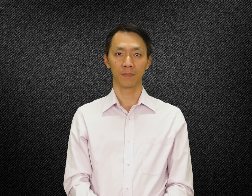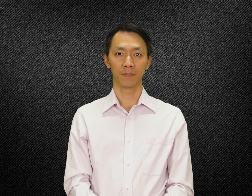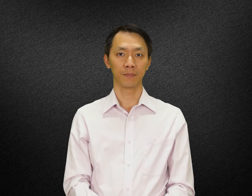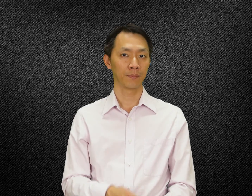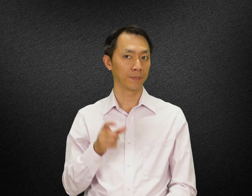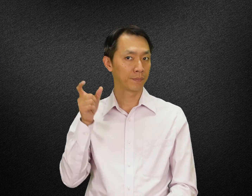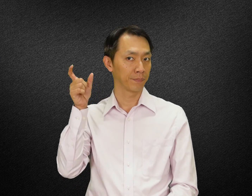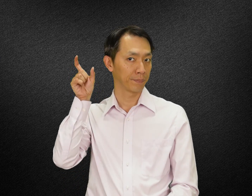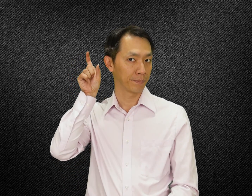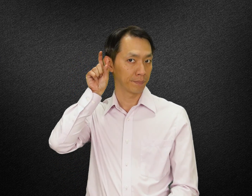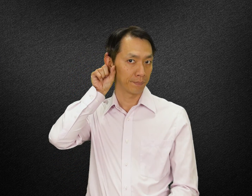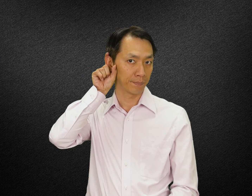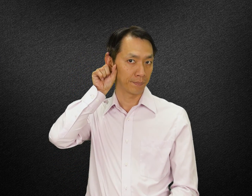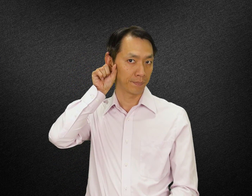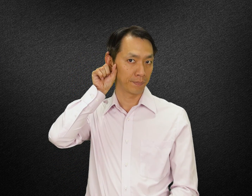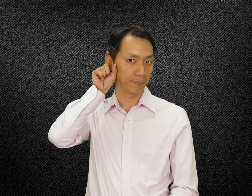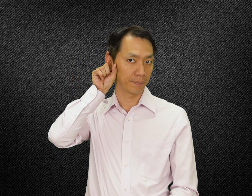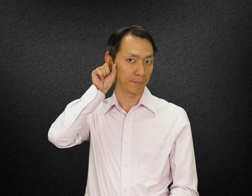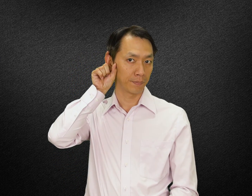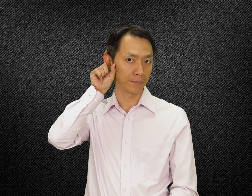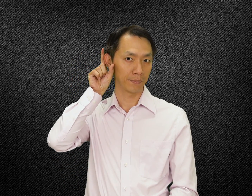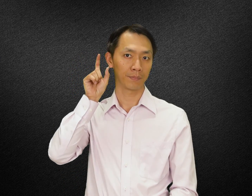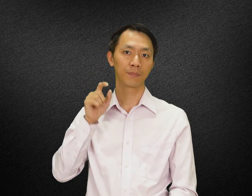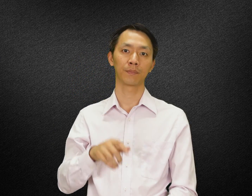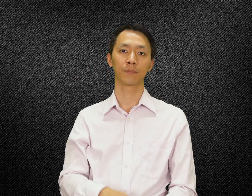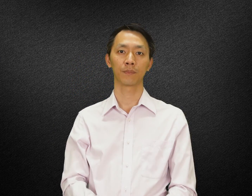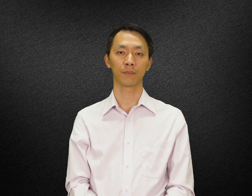hearing aid